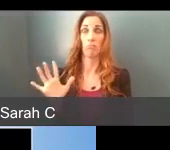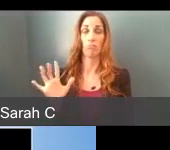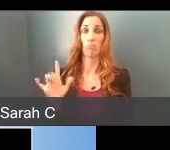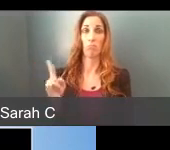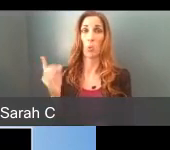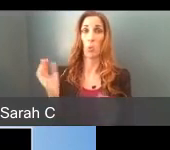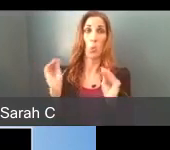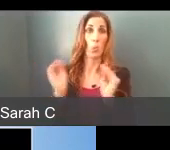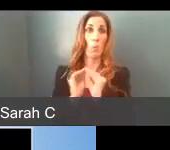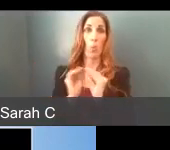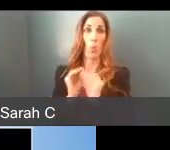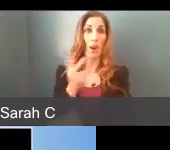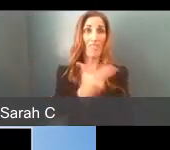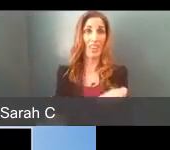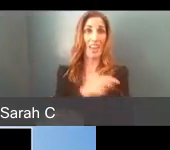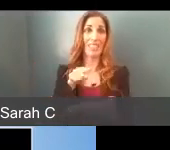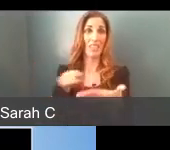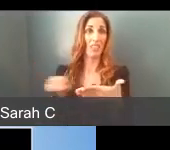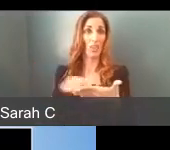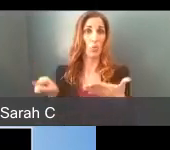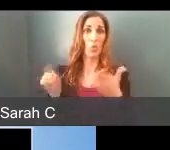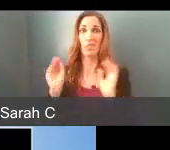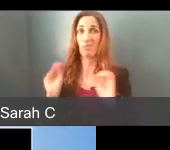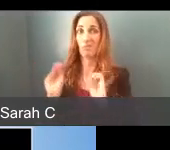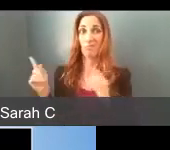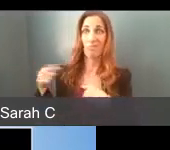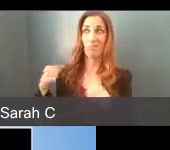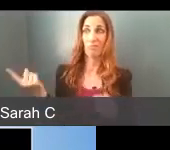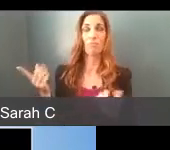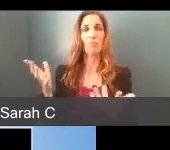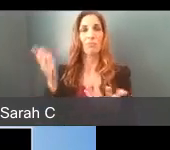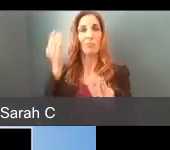We still hope that, and have been told that, we will receive some